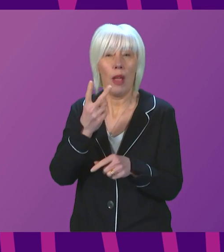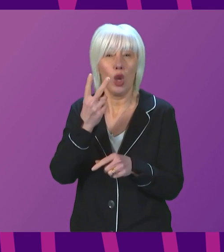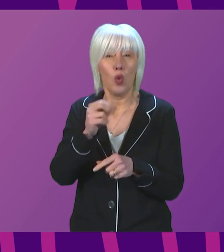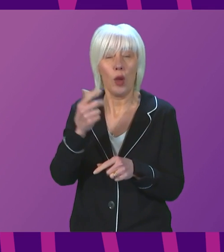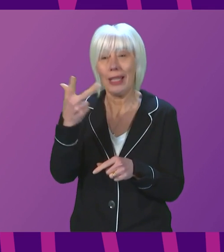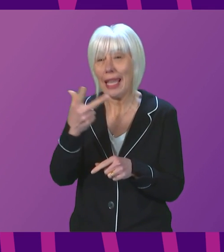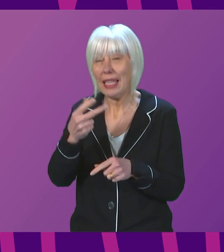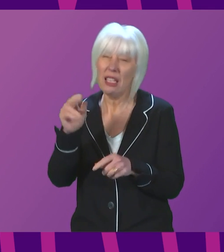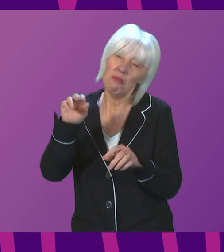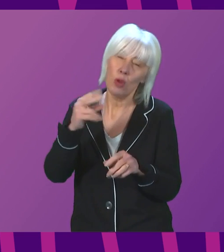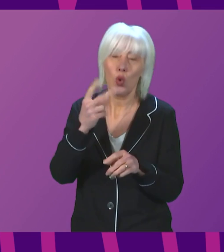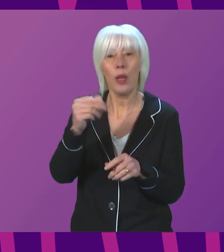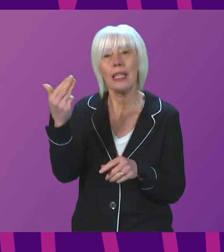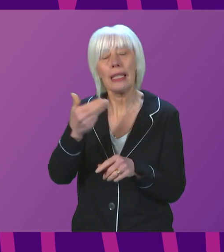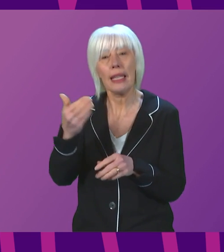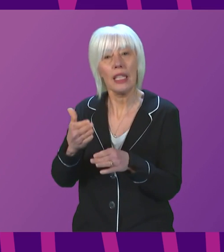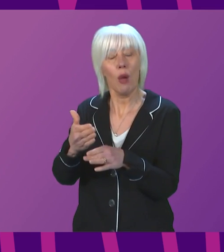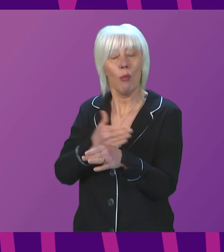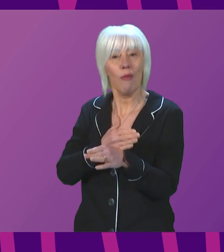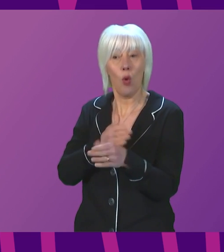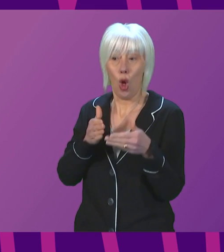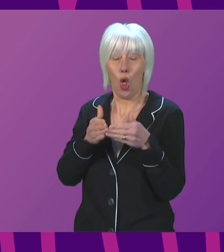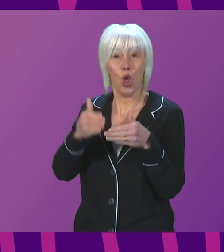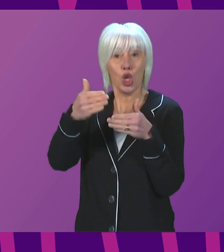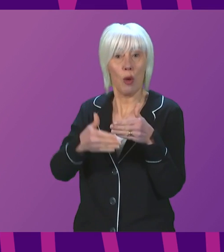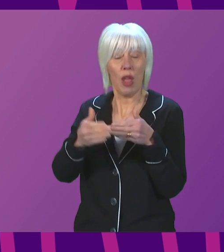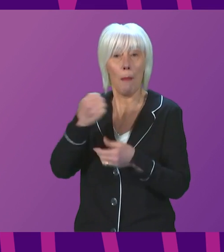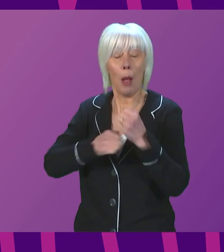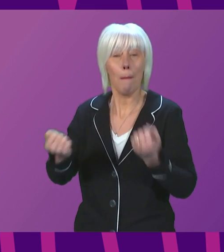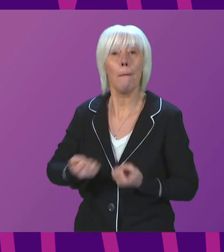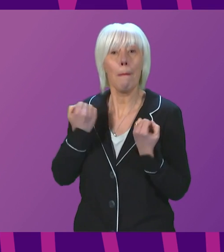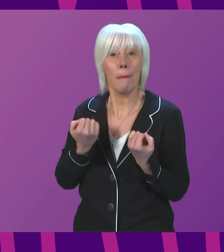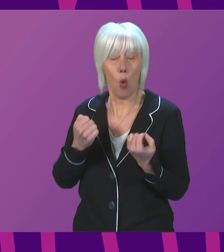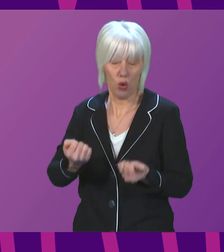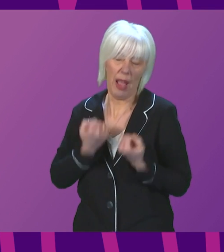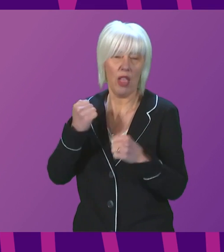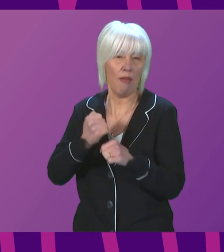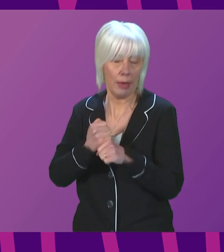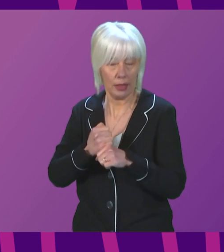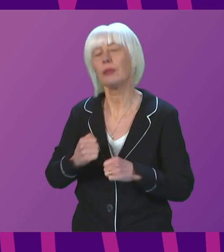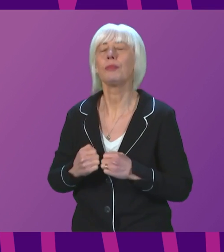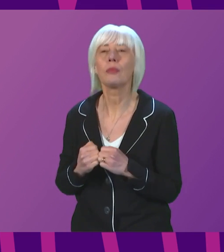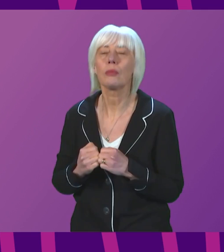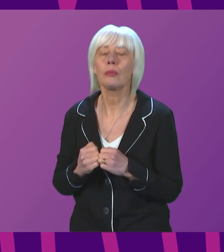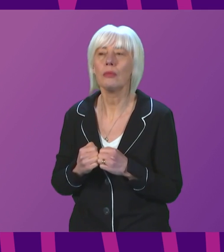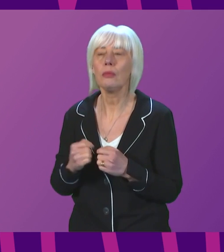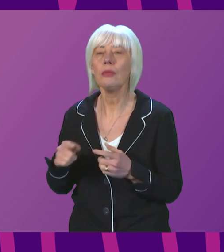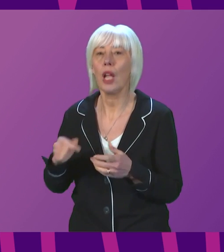2019, prior to the shipyard coming into public ownership. The Government and the Cabinet Secretary for Finance and the Economy will be working closely